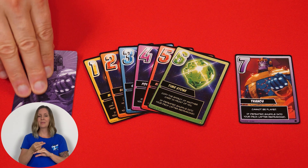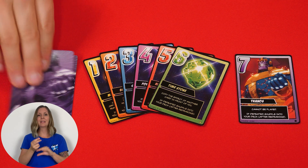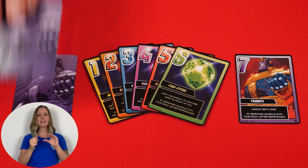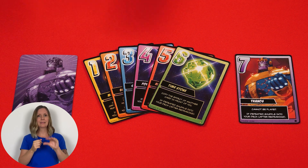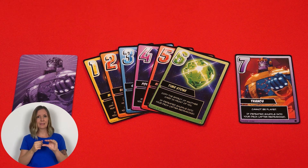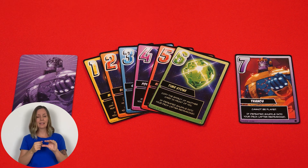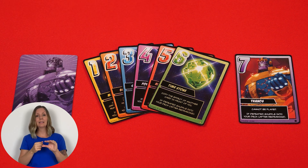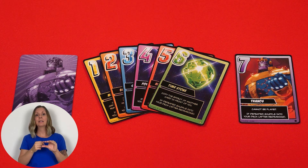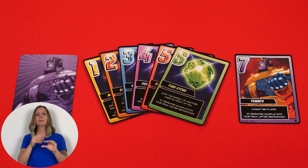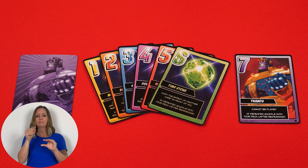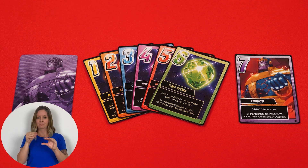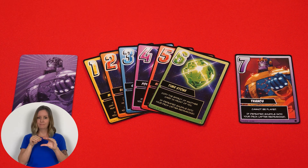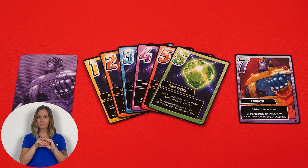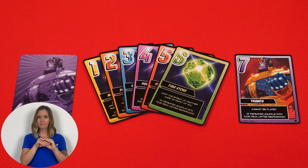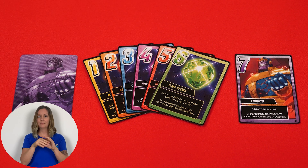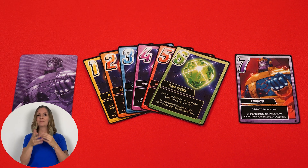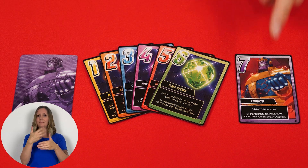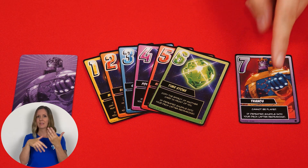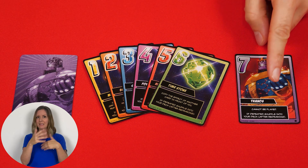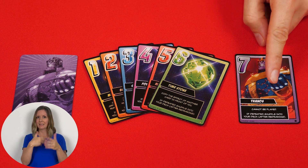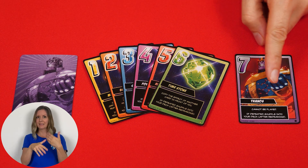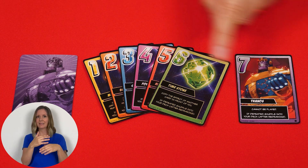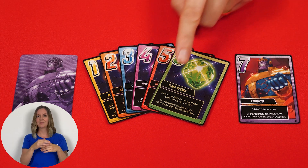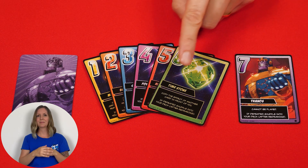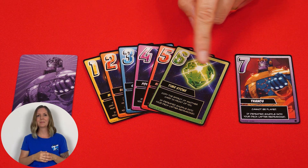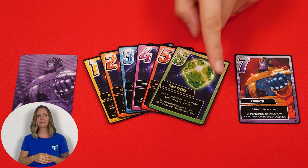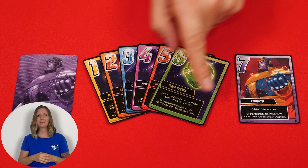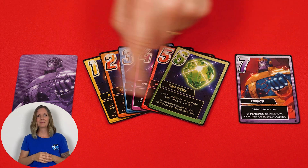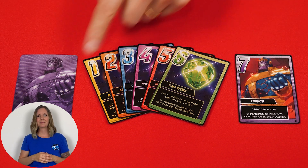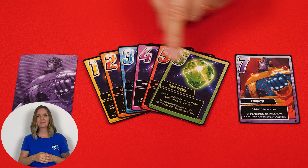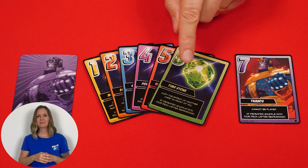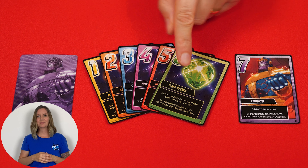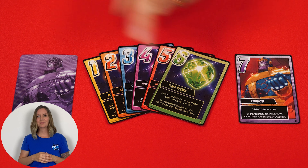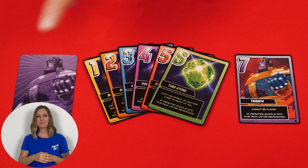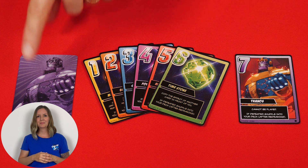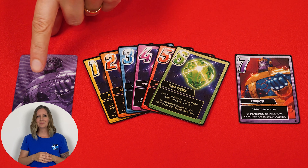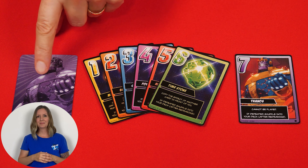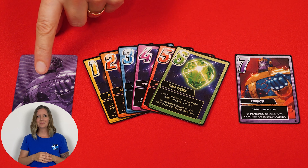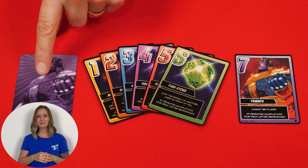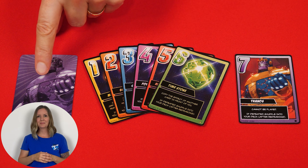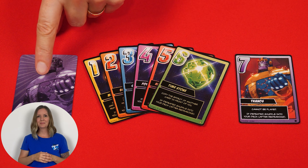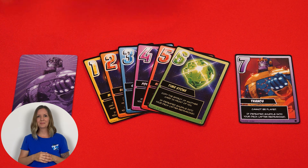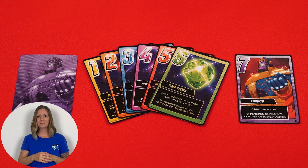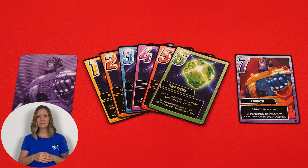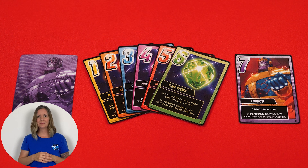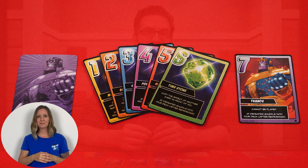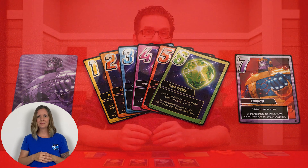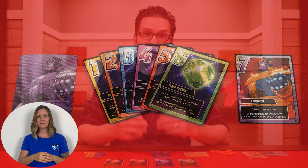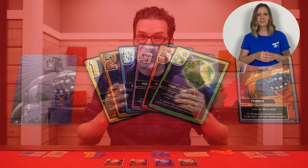replacement card, and then shuffles the defeated Thanos or Infinity Stone back into their deck.